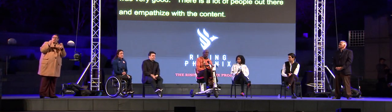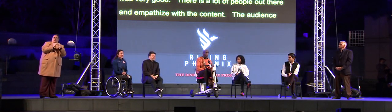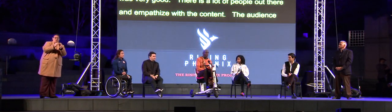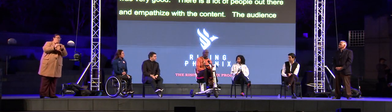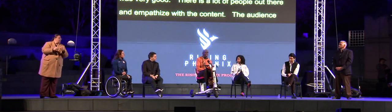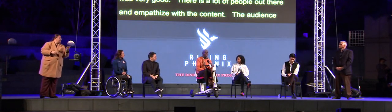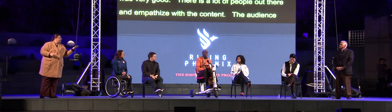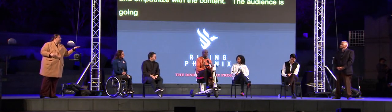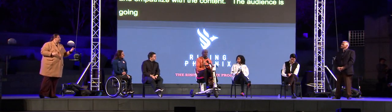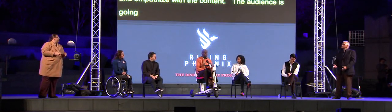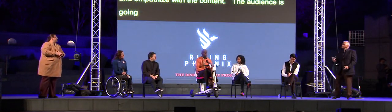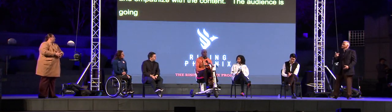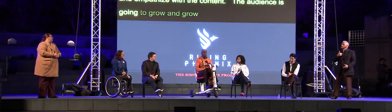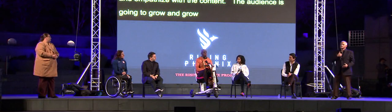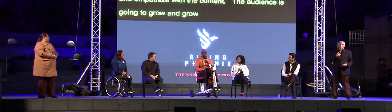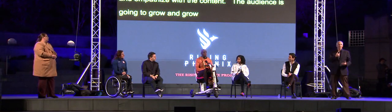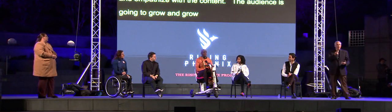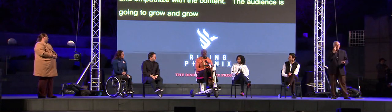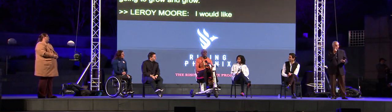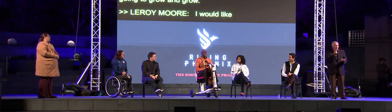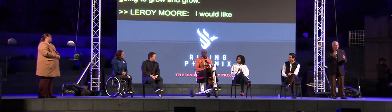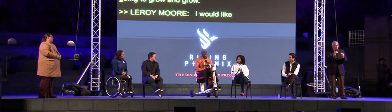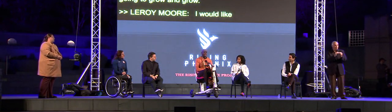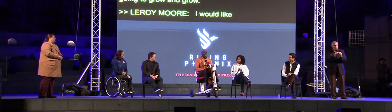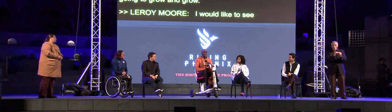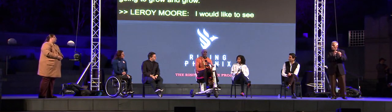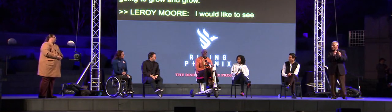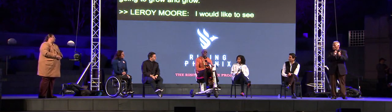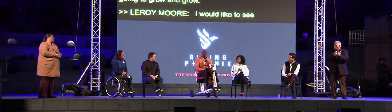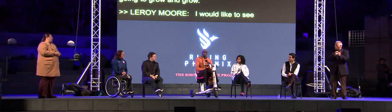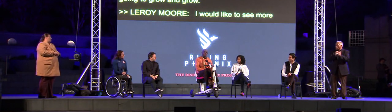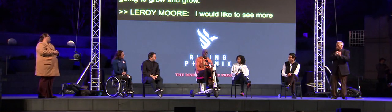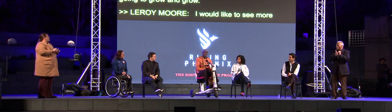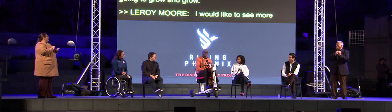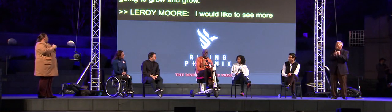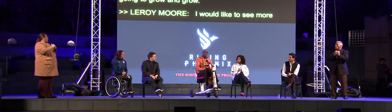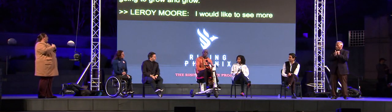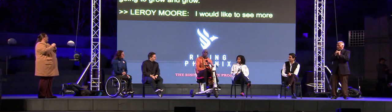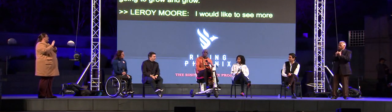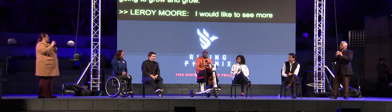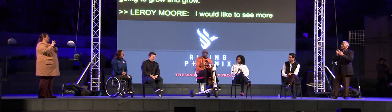I would like to see more sports guys that have disabilities.